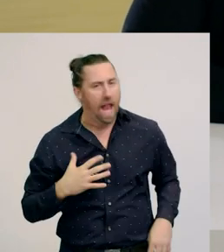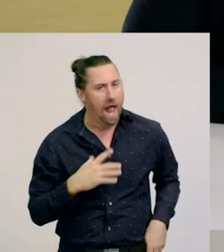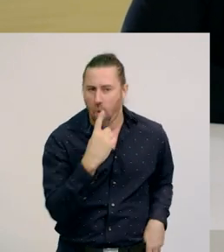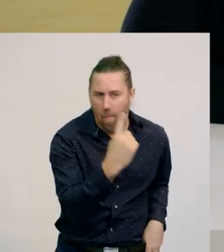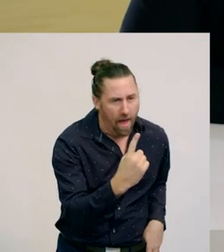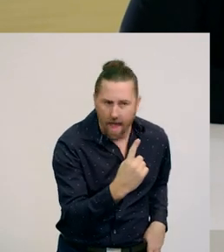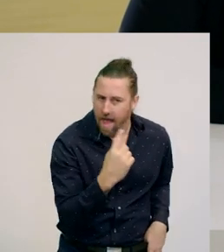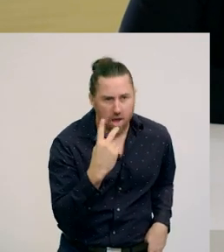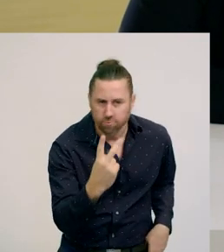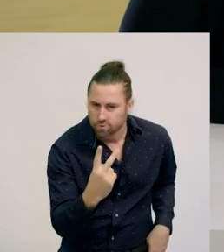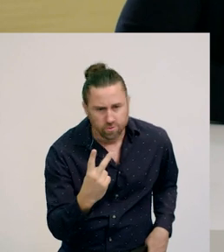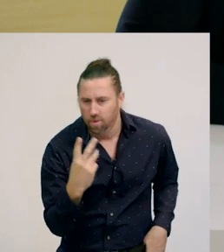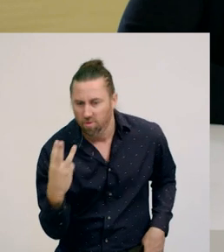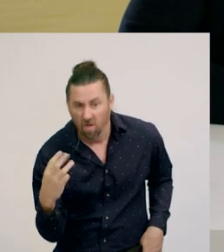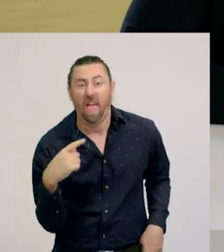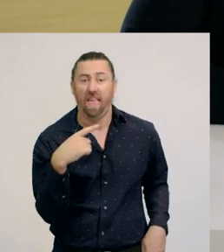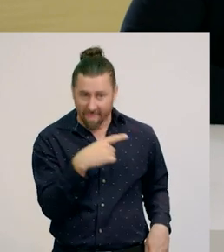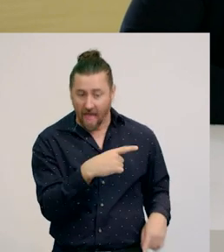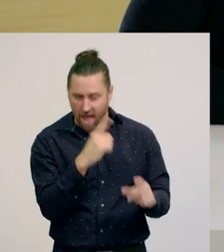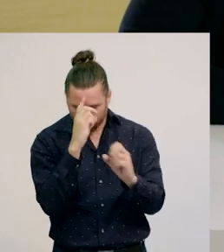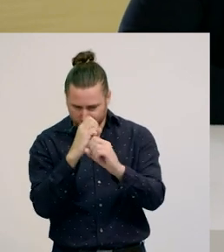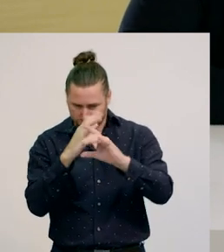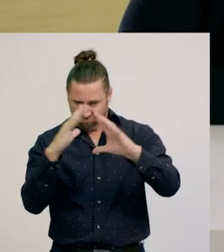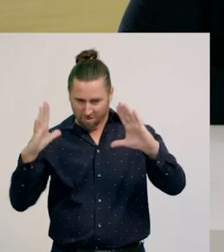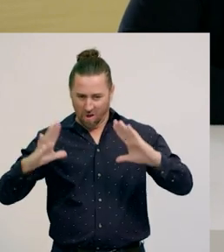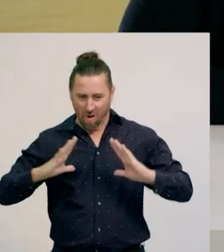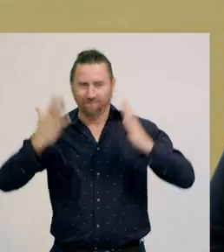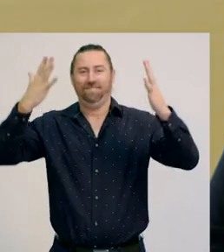You were subitising.